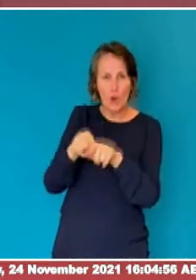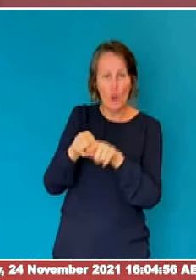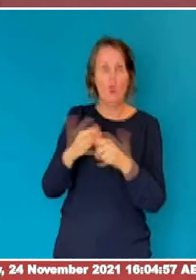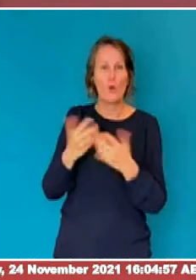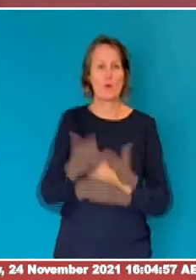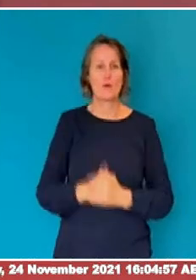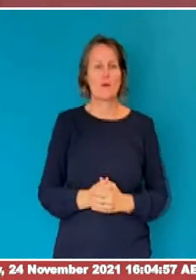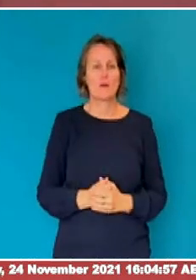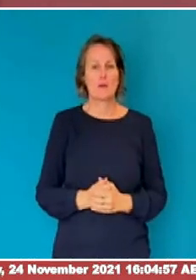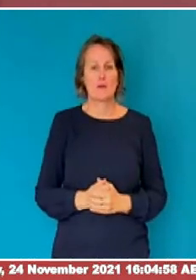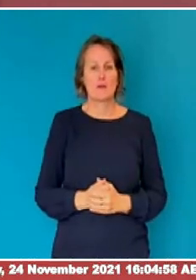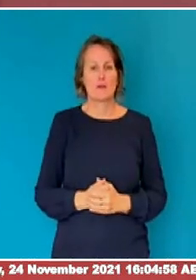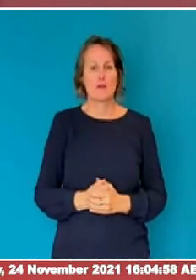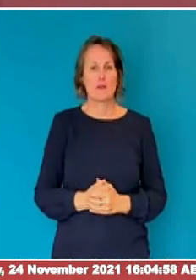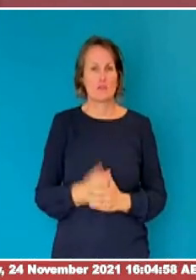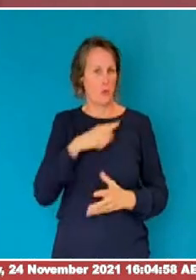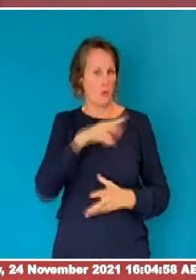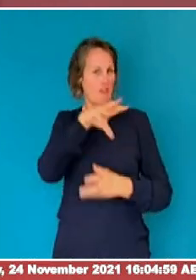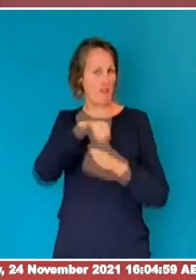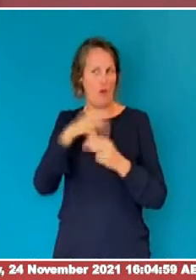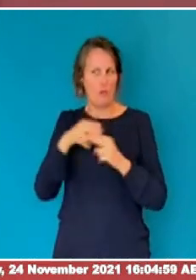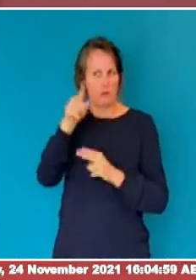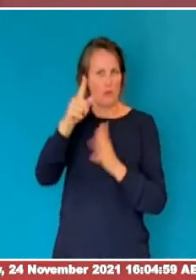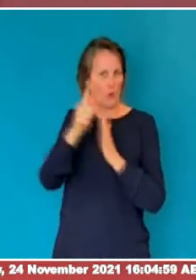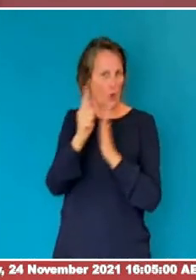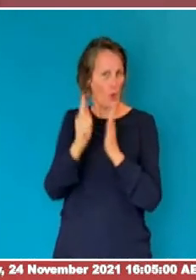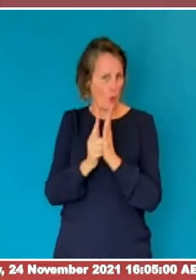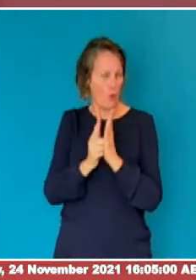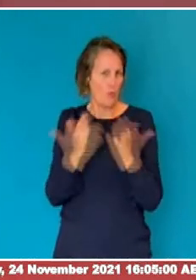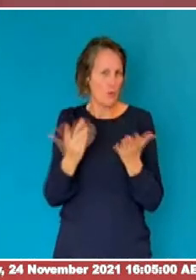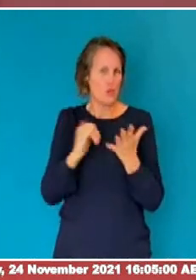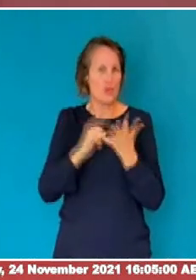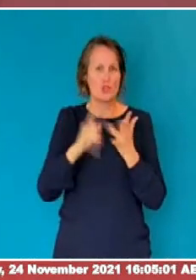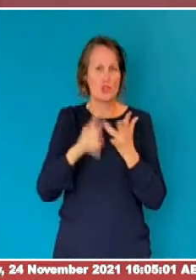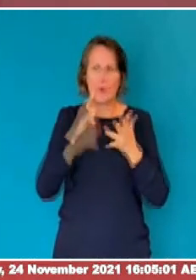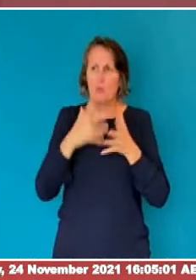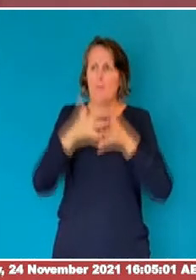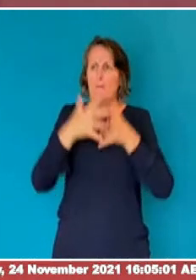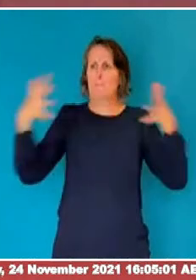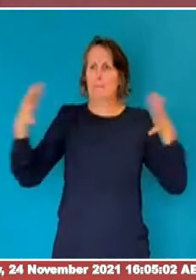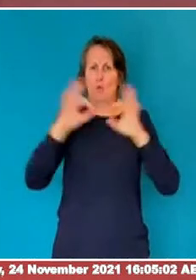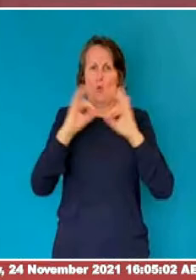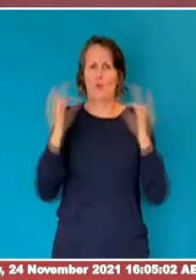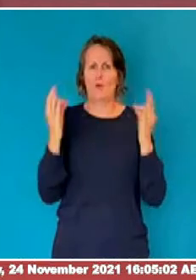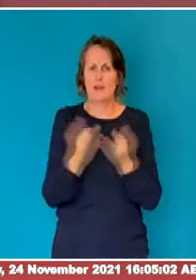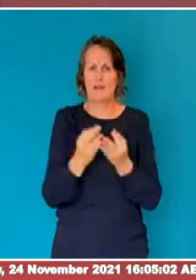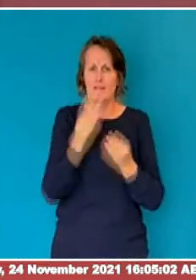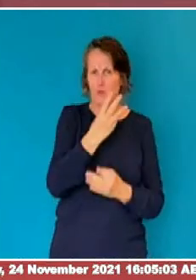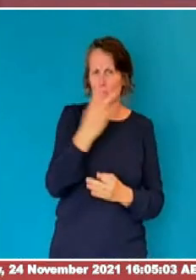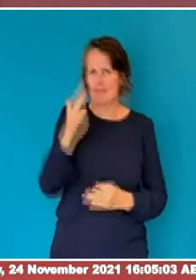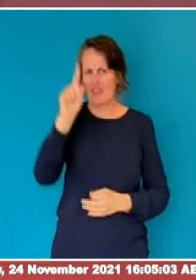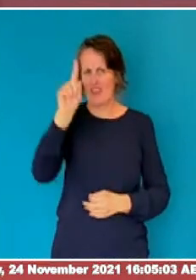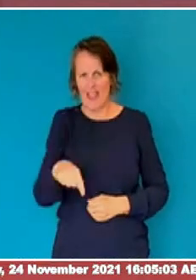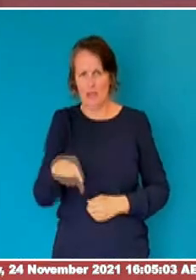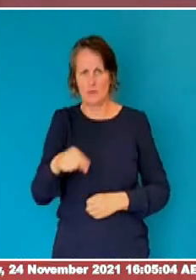part of that. So, you know, we are a big organisation with 37,000 employees, so